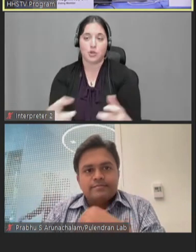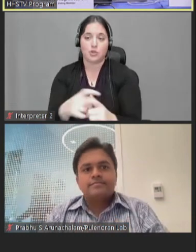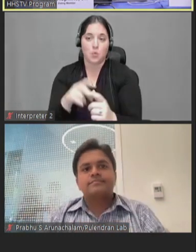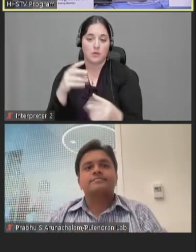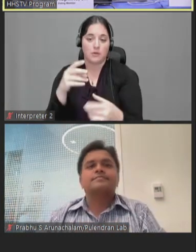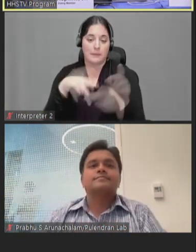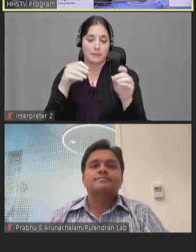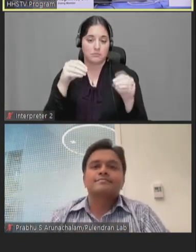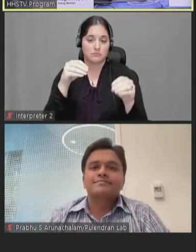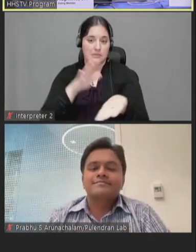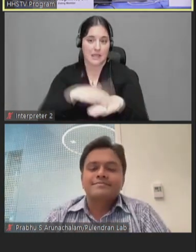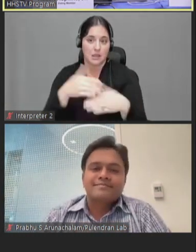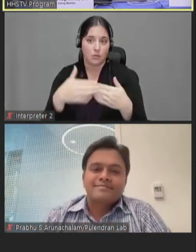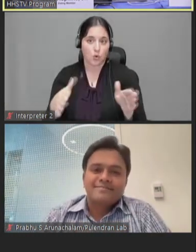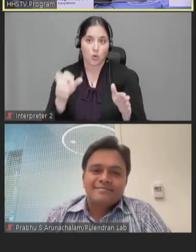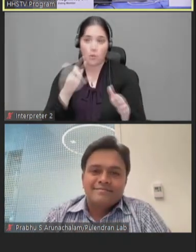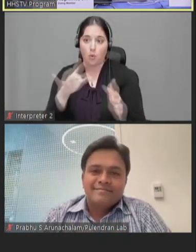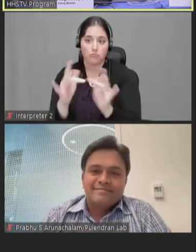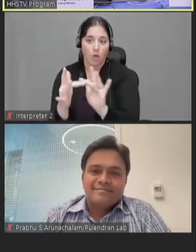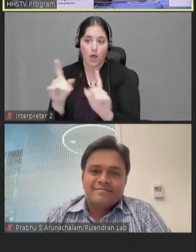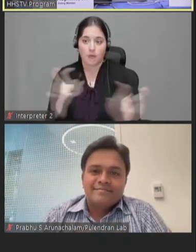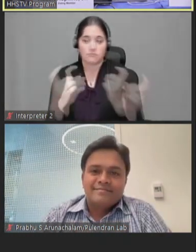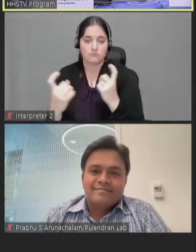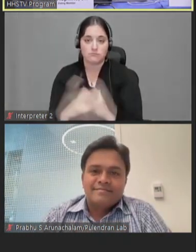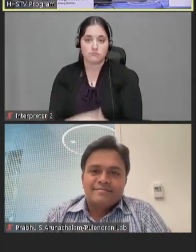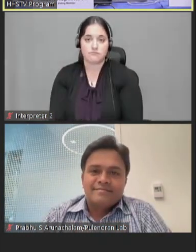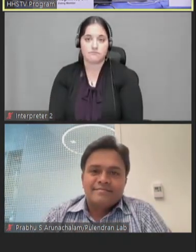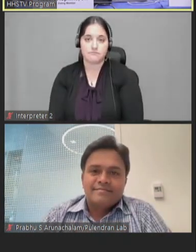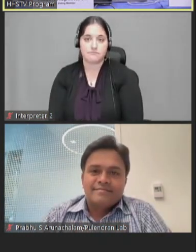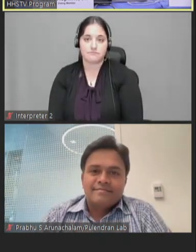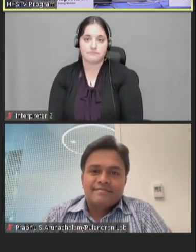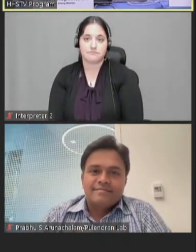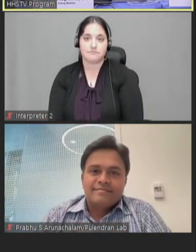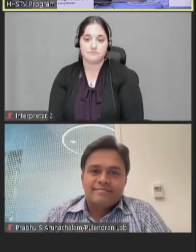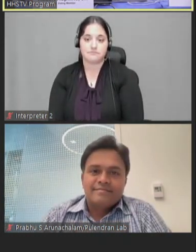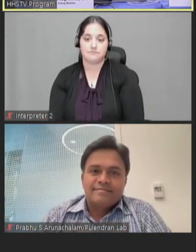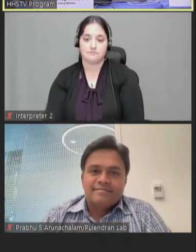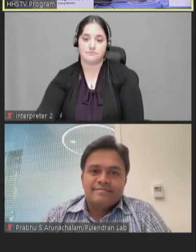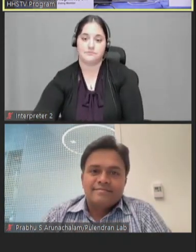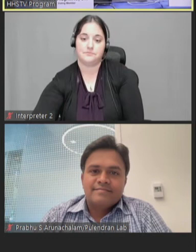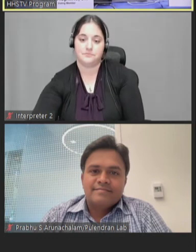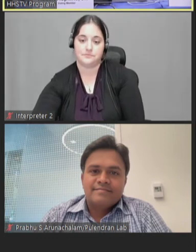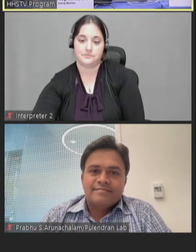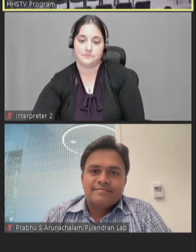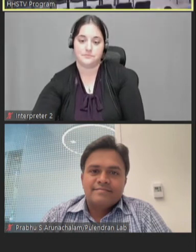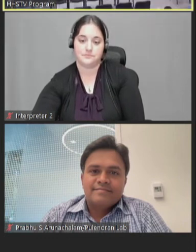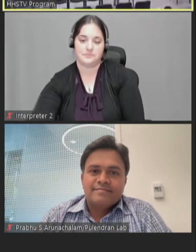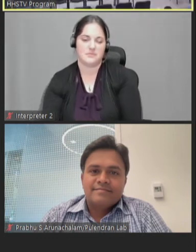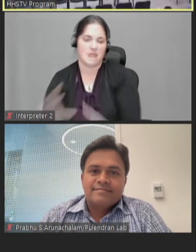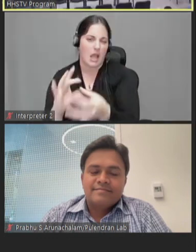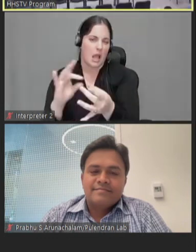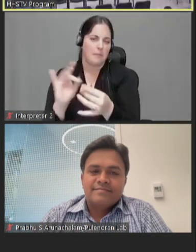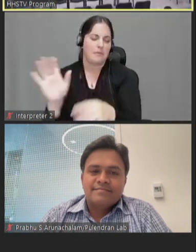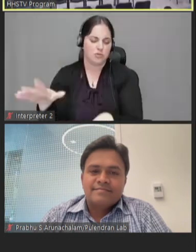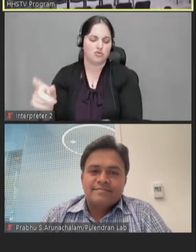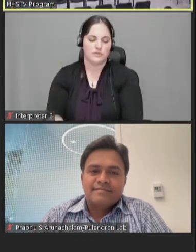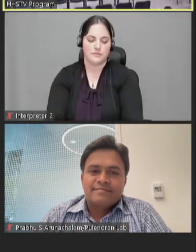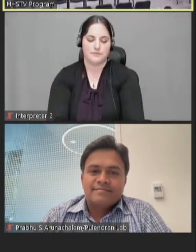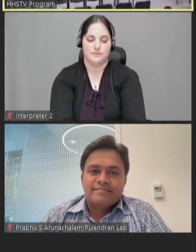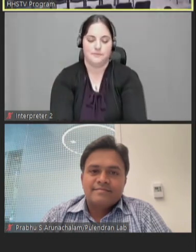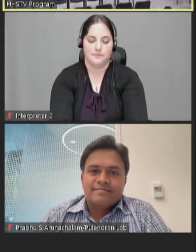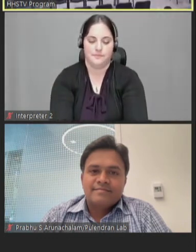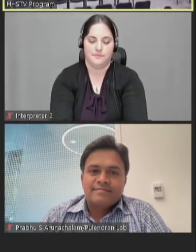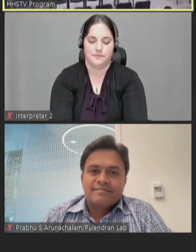Male Speaker: Just to comment that I think Shingrix is the recombinant subunit